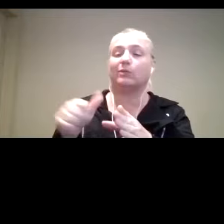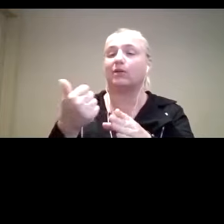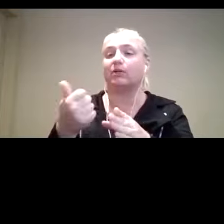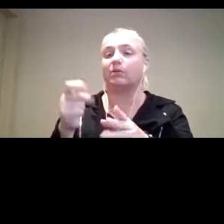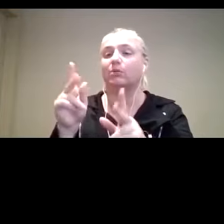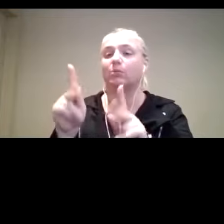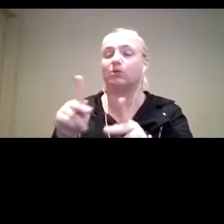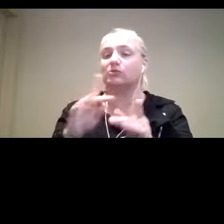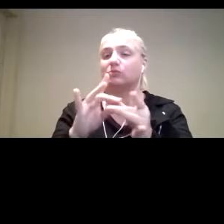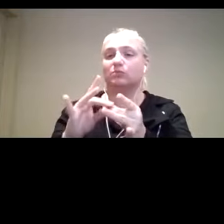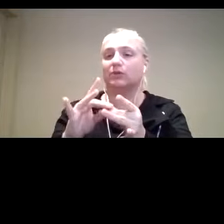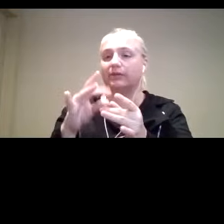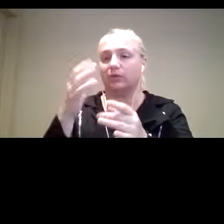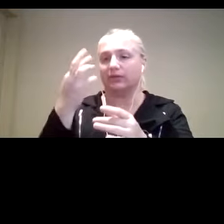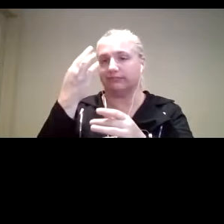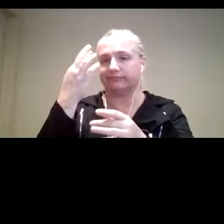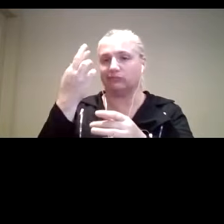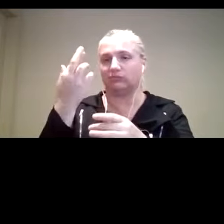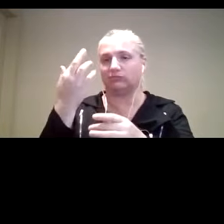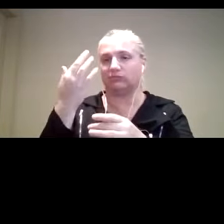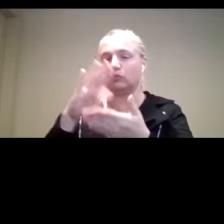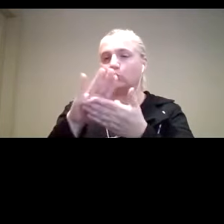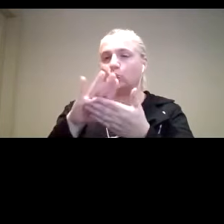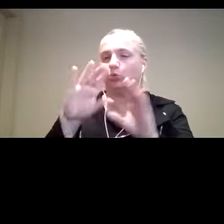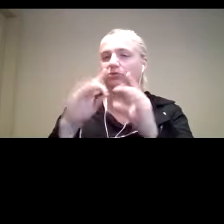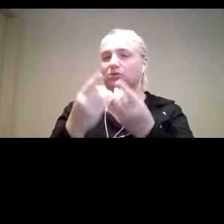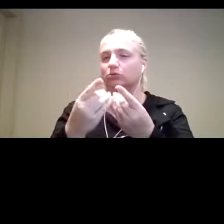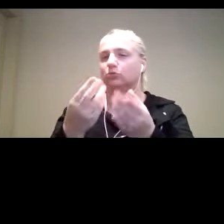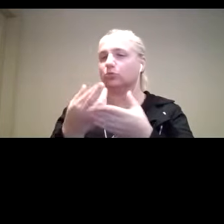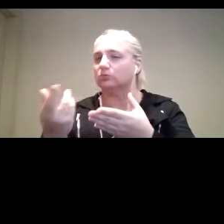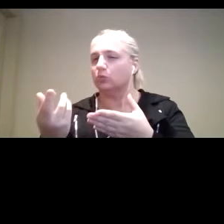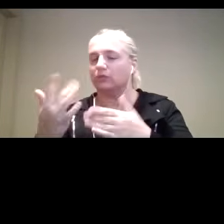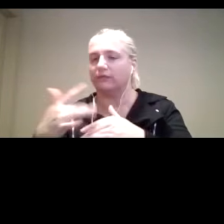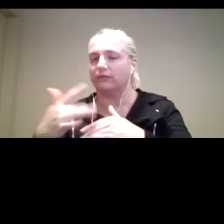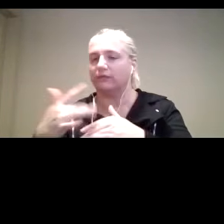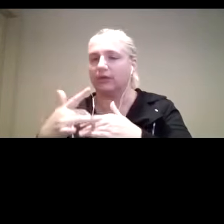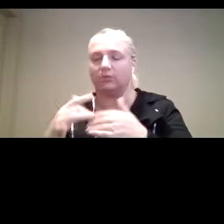of the resources of the district. It also, those two have to be there.